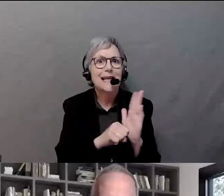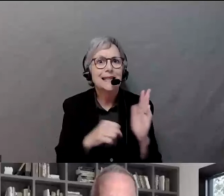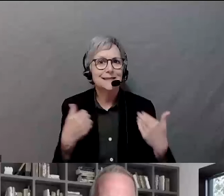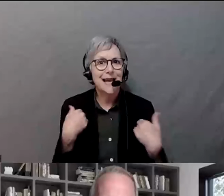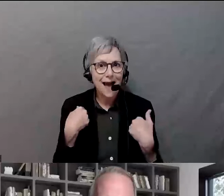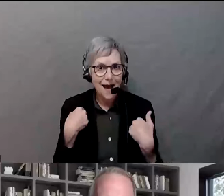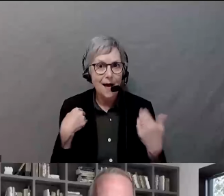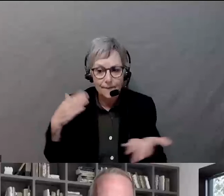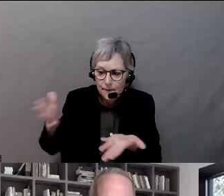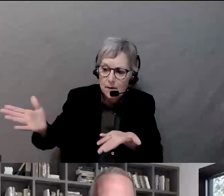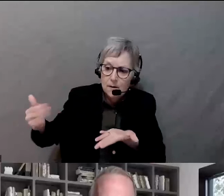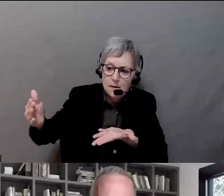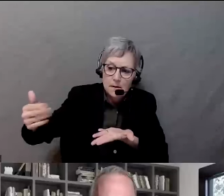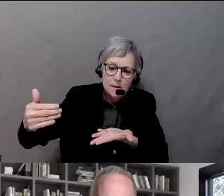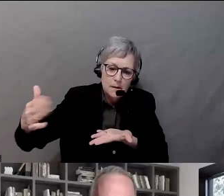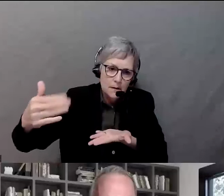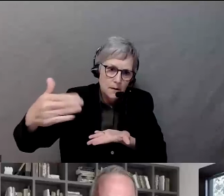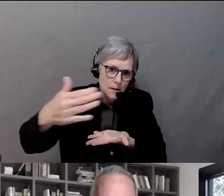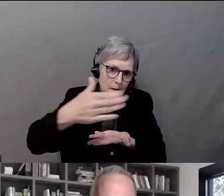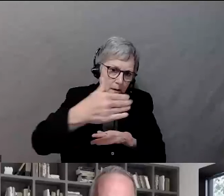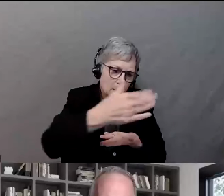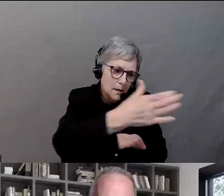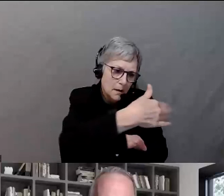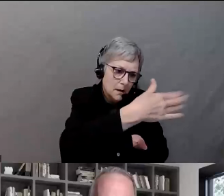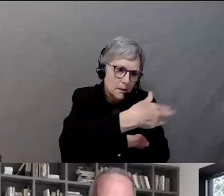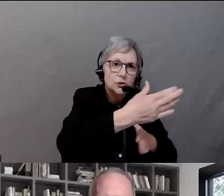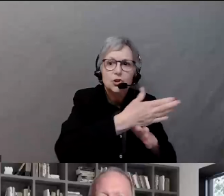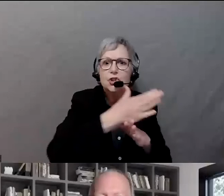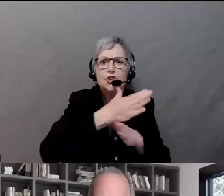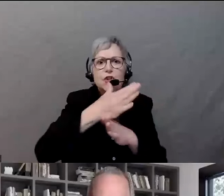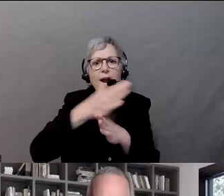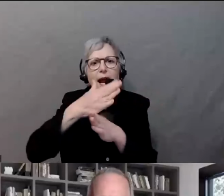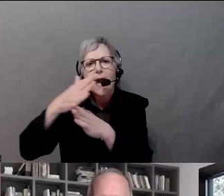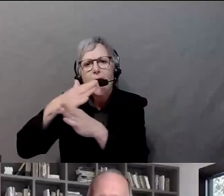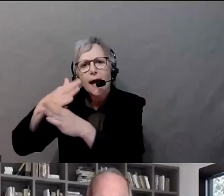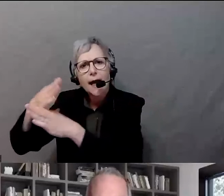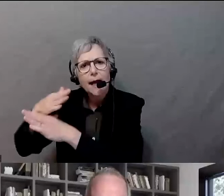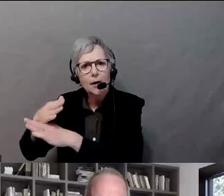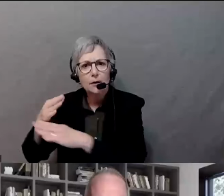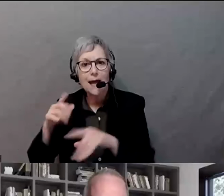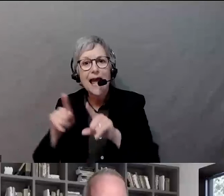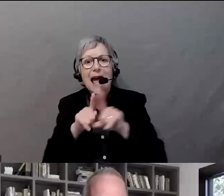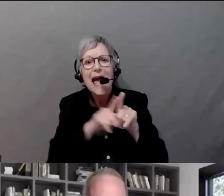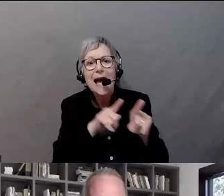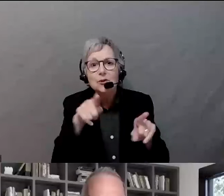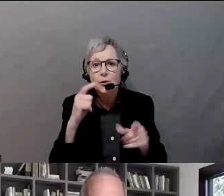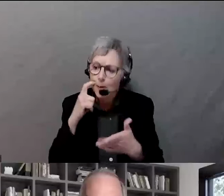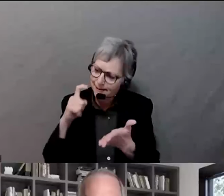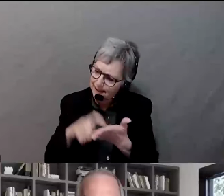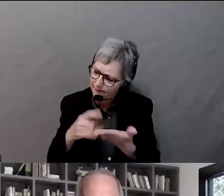AVAILABLE AND PUSH THEM OUT. AS PEOPLE IDENTIFY THOSE RESOURCES, THIS IS A GREAT PLACE TO SHARE THEM.